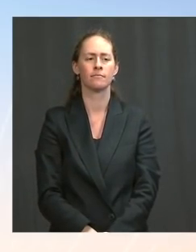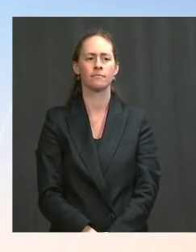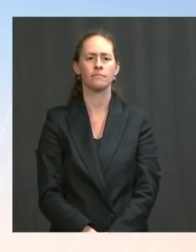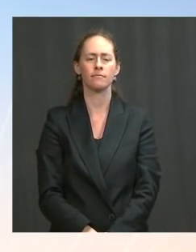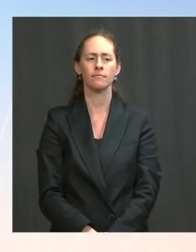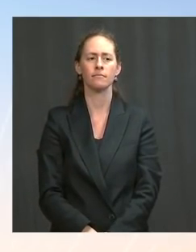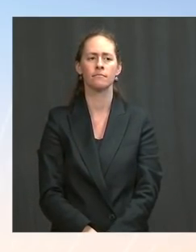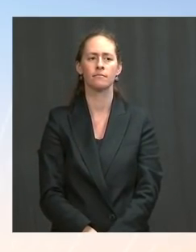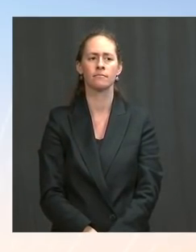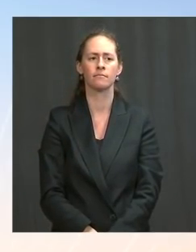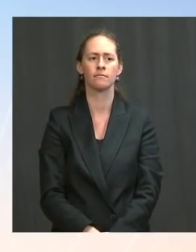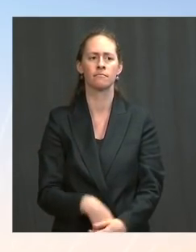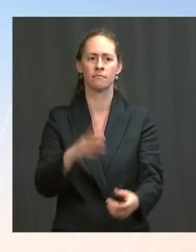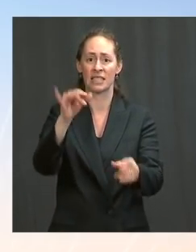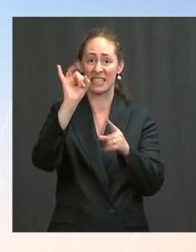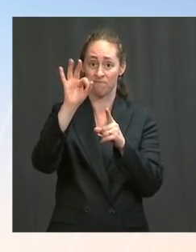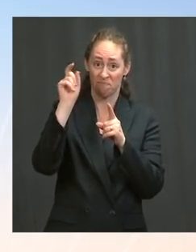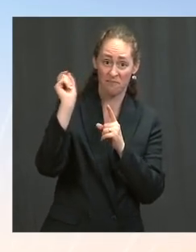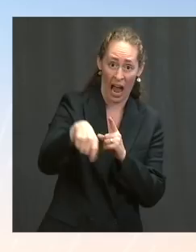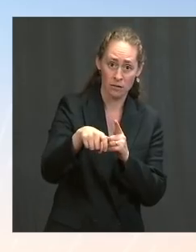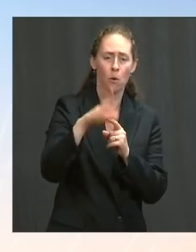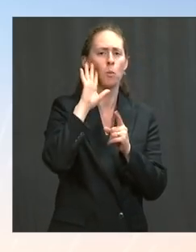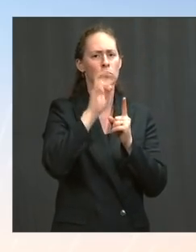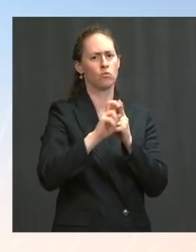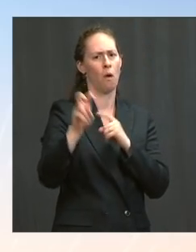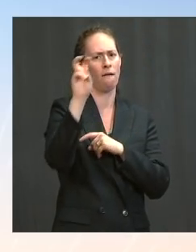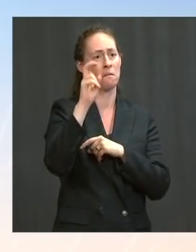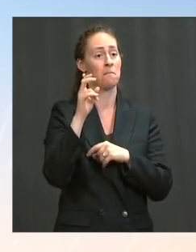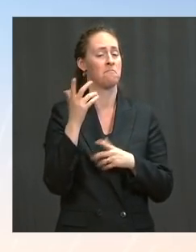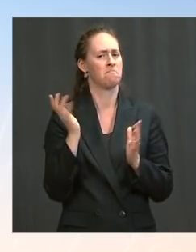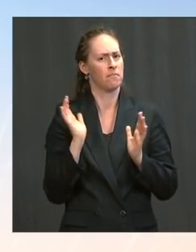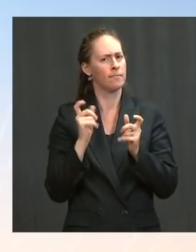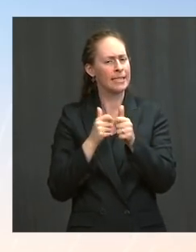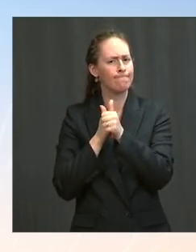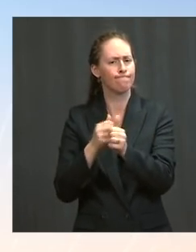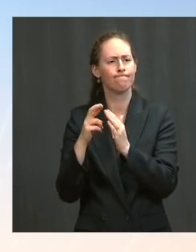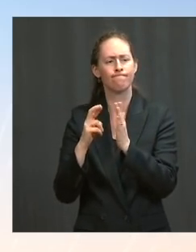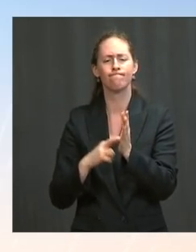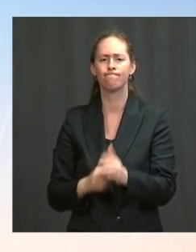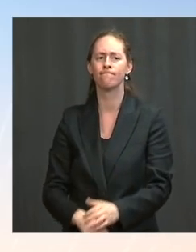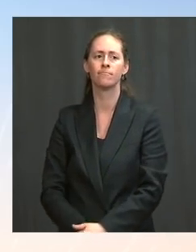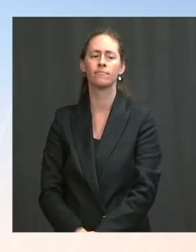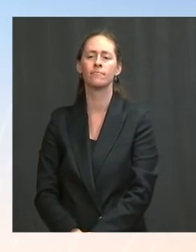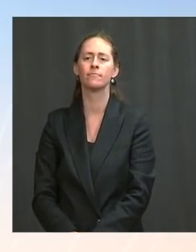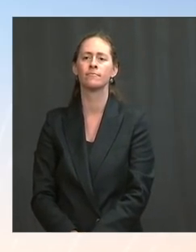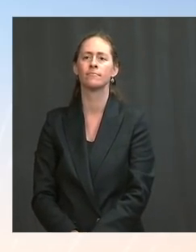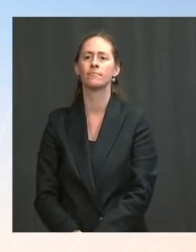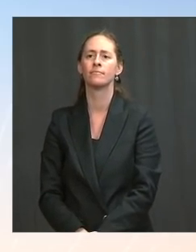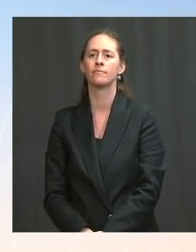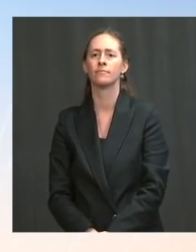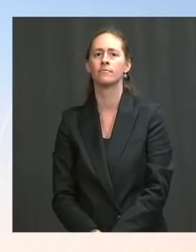Go ahead. The Press: Thanks, Jen. I appreciate it. A couple of quick questions on Iraq again. So, first of all, in the past,